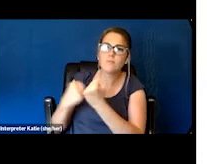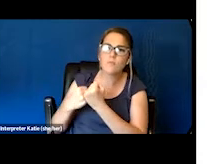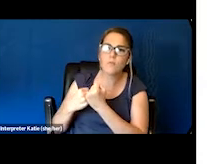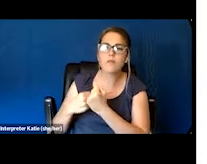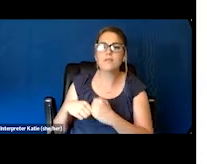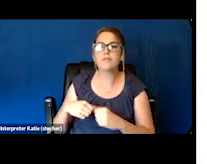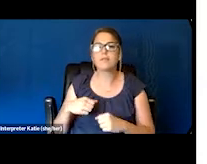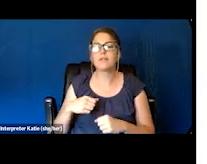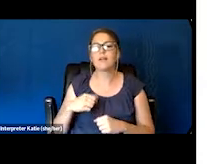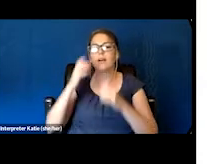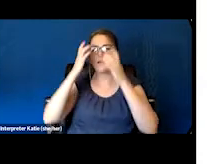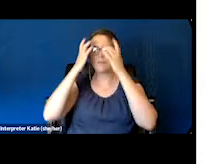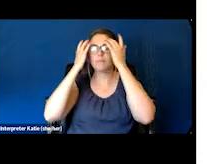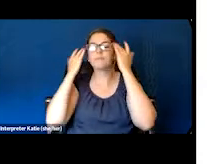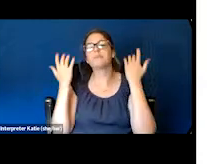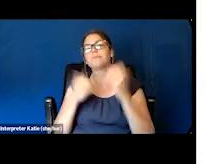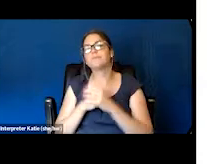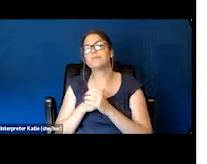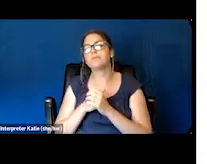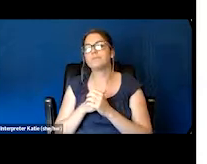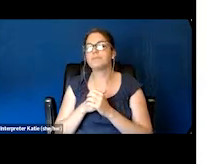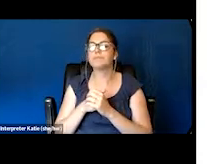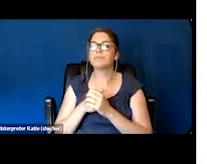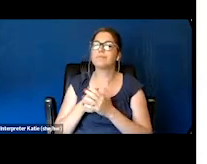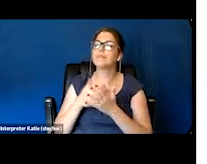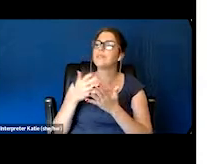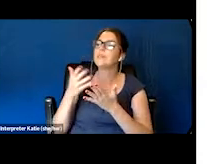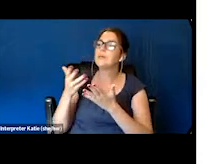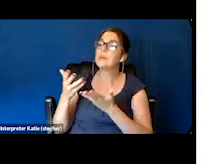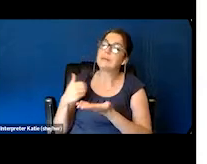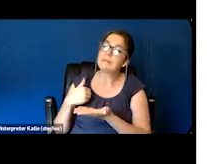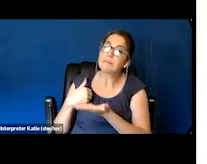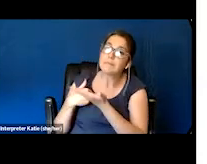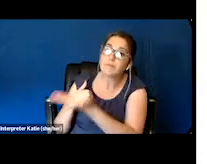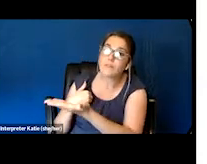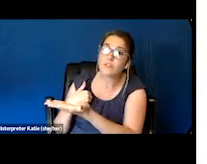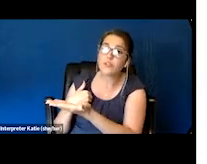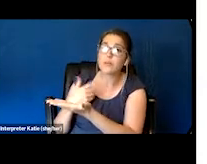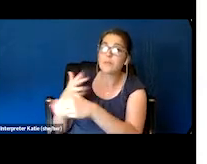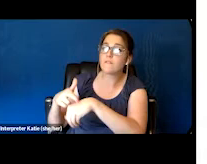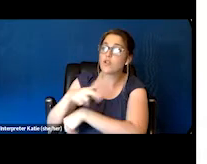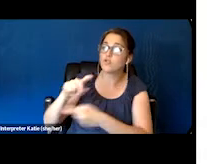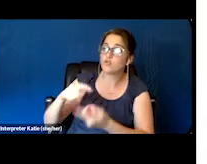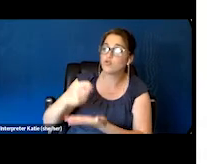that you also then use to provide that referral to treatment. That can look like a lot of different things